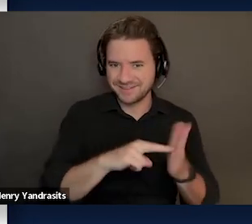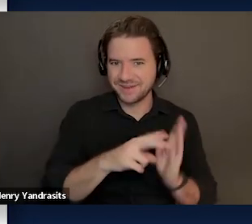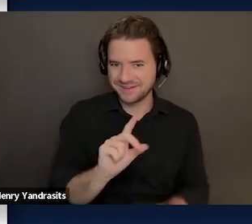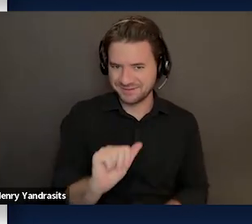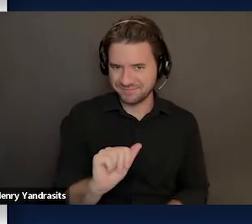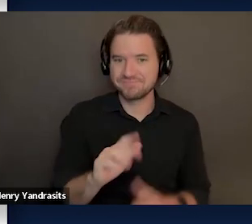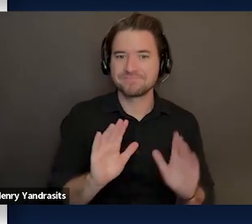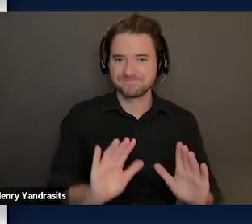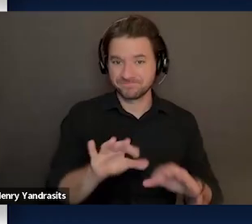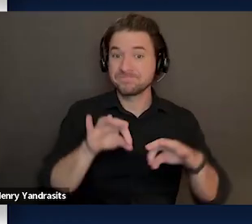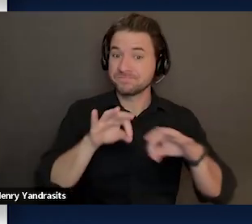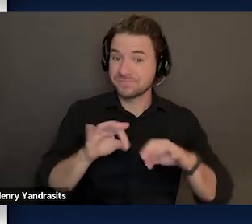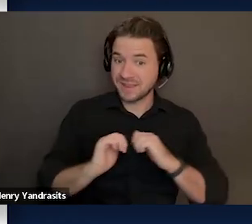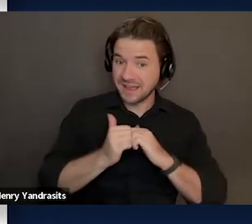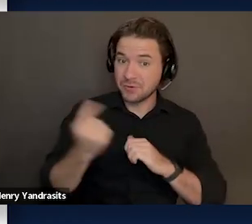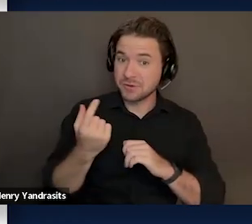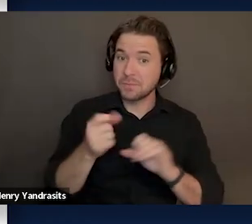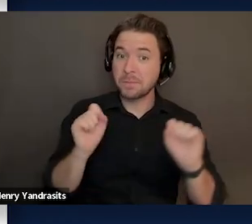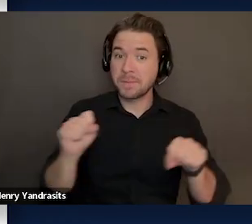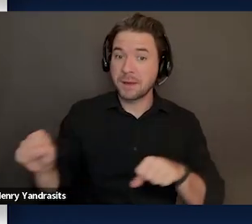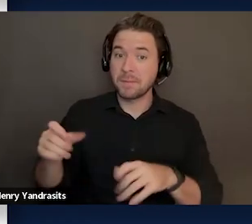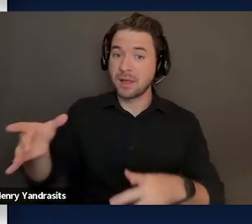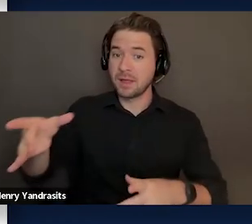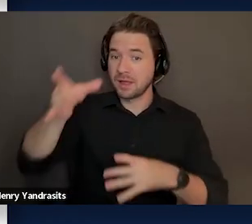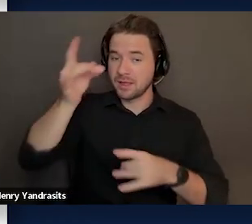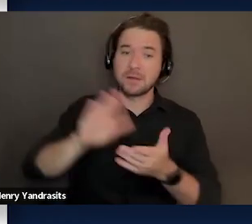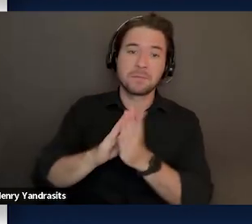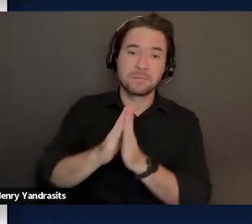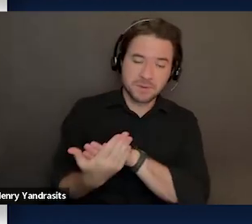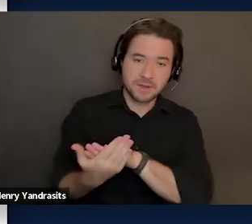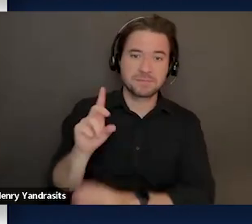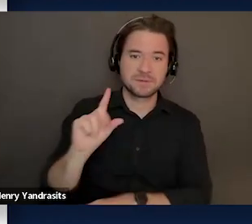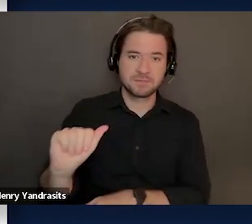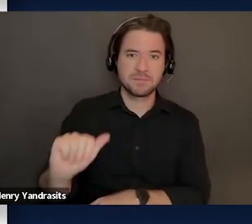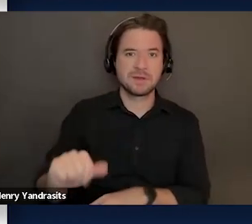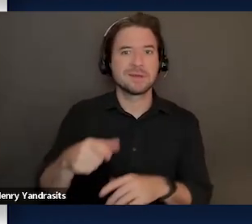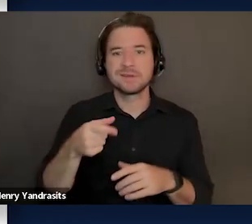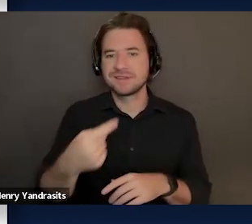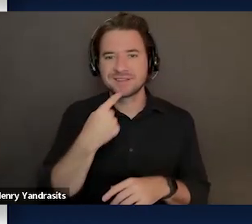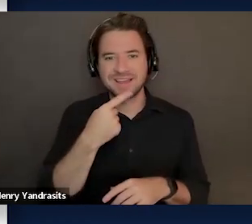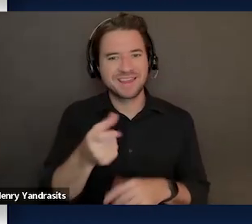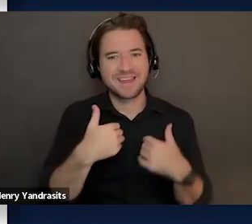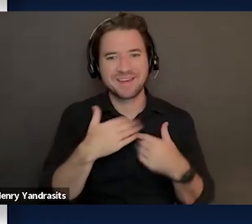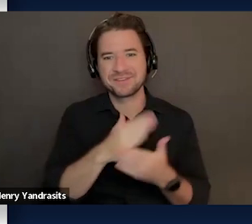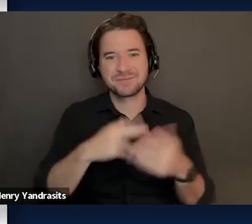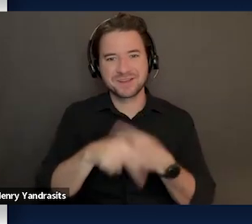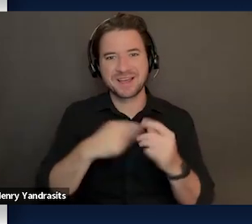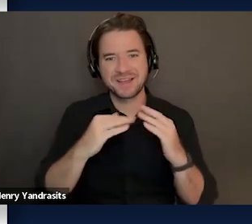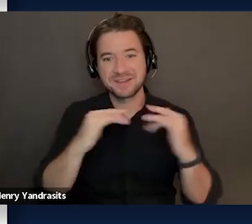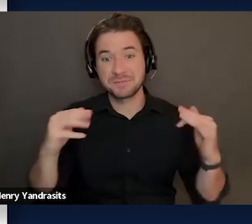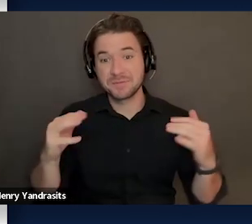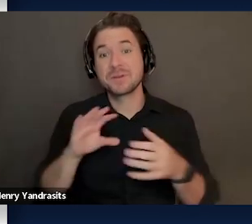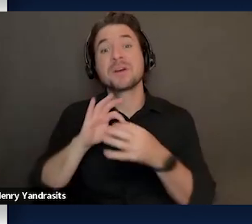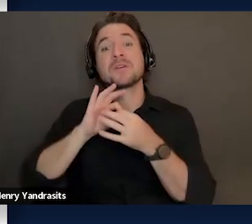Uh, to describe the ways that someone might acquire a disability is to simply stake out some diversity in different concepts that are related to disability.